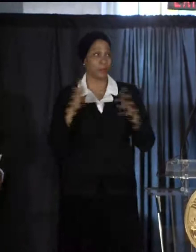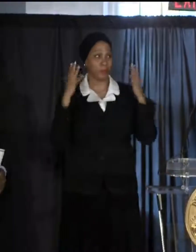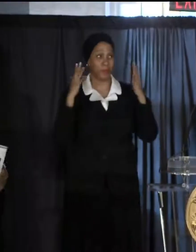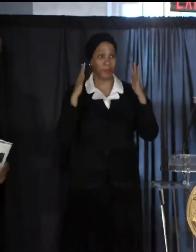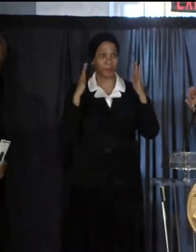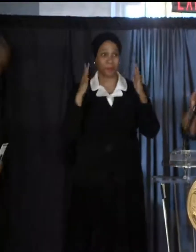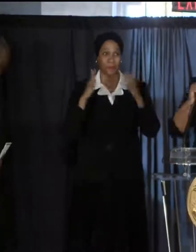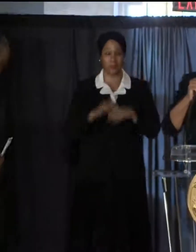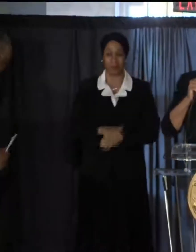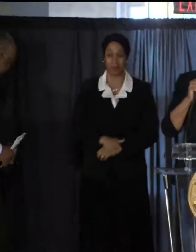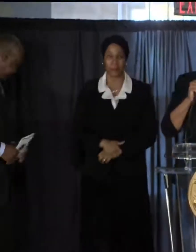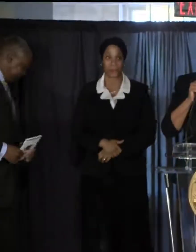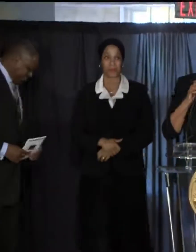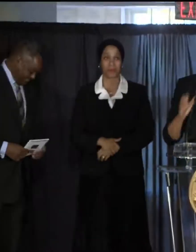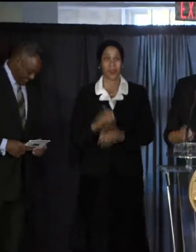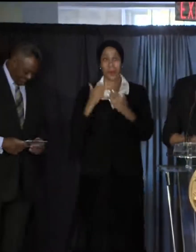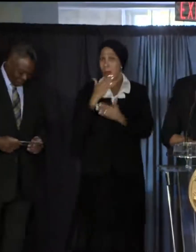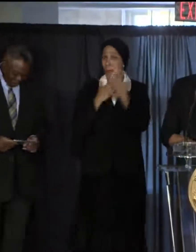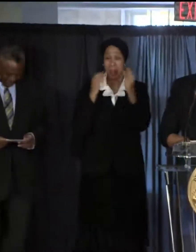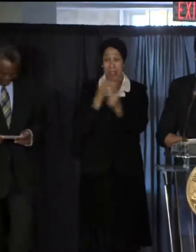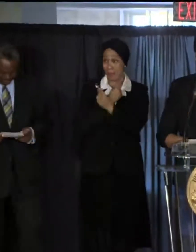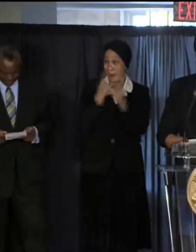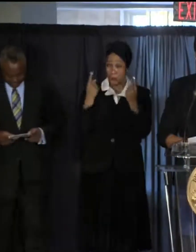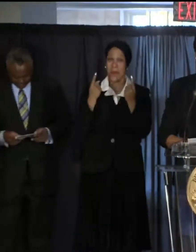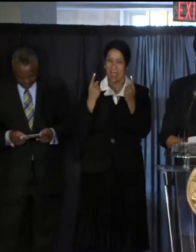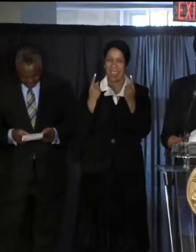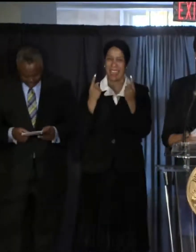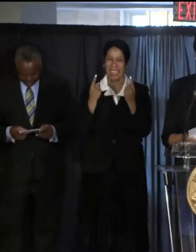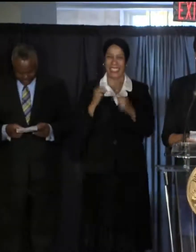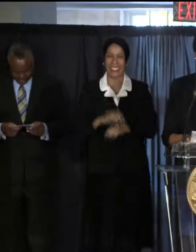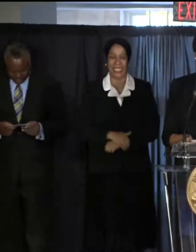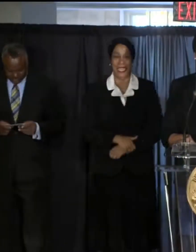WELL, GOOD MORNING, EVERYBODY.